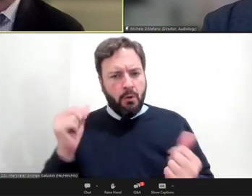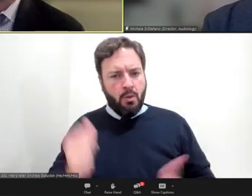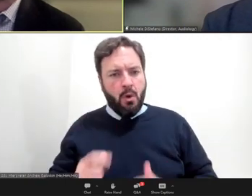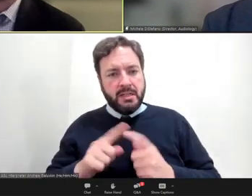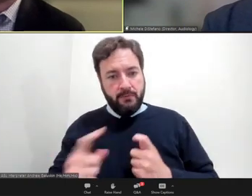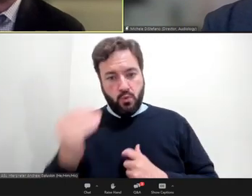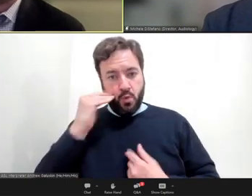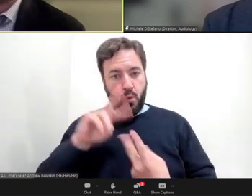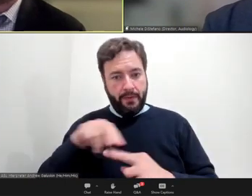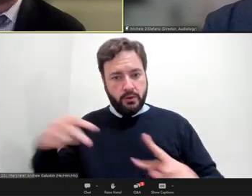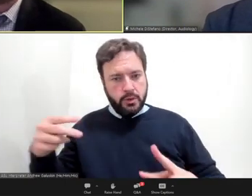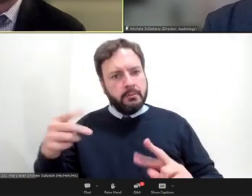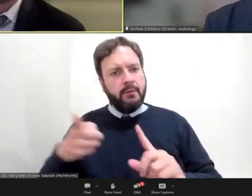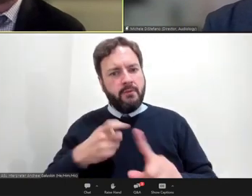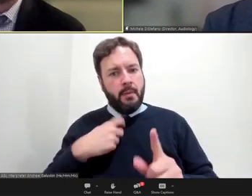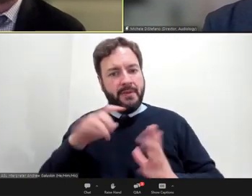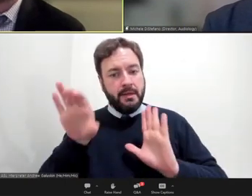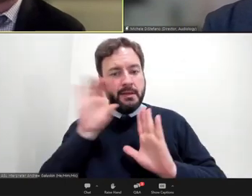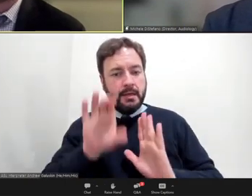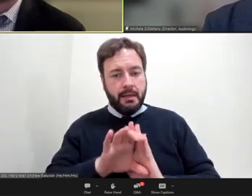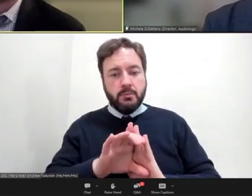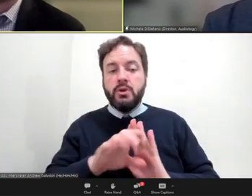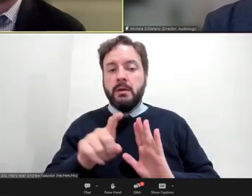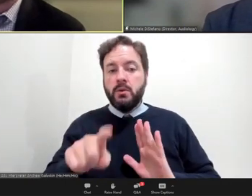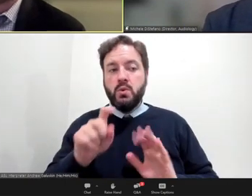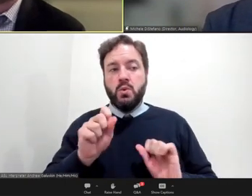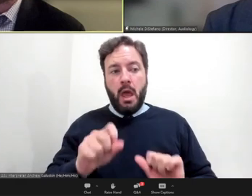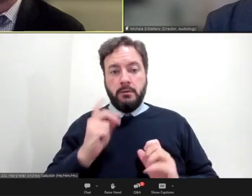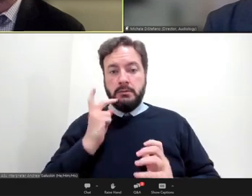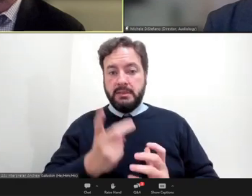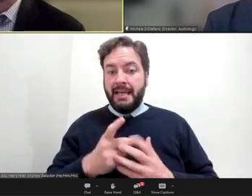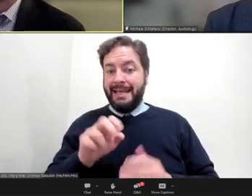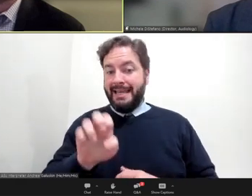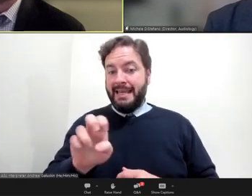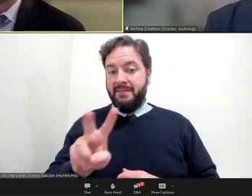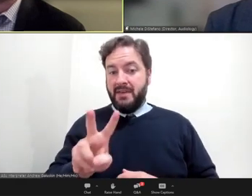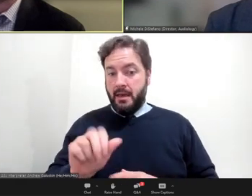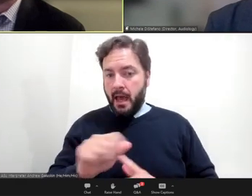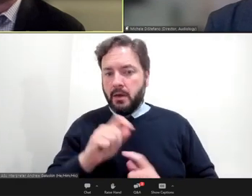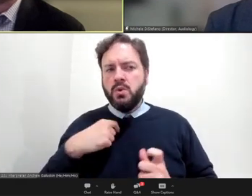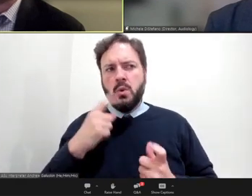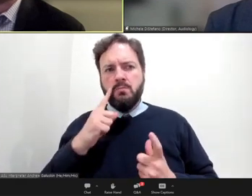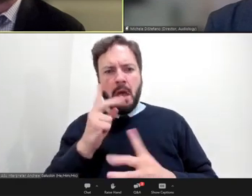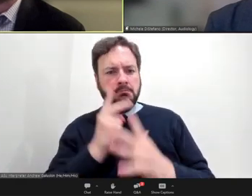potentially from the imaging, I mentioned if you saw EVA, you might anticipate the potential